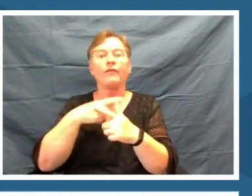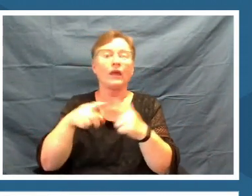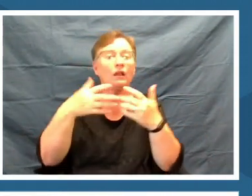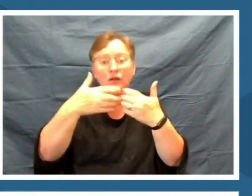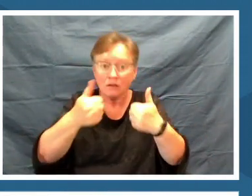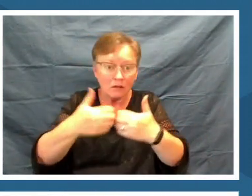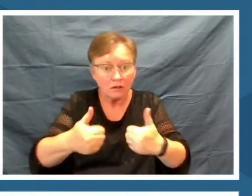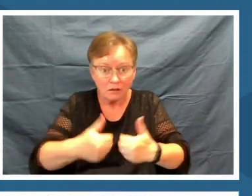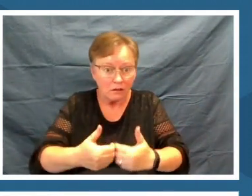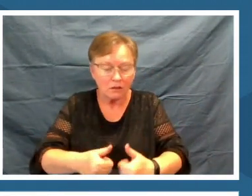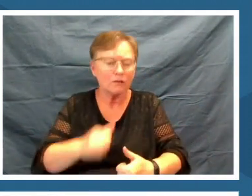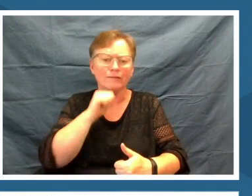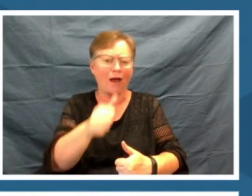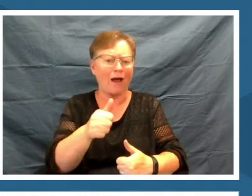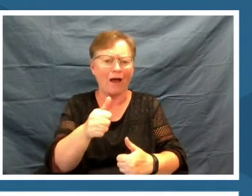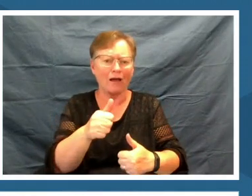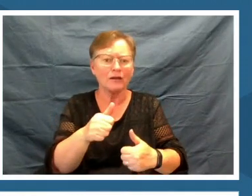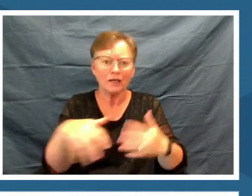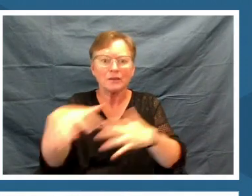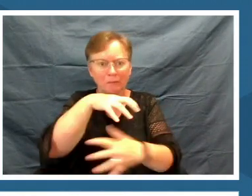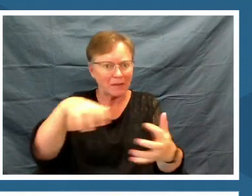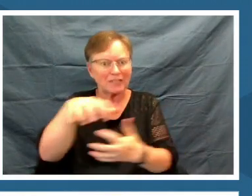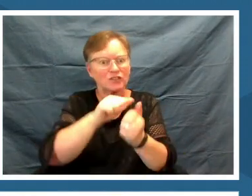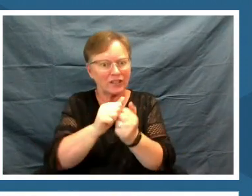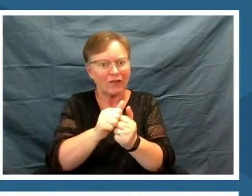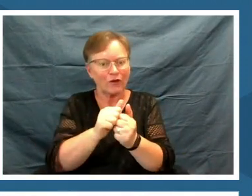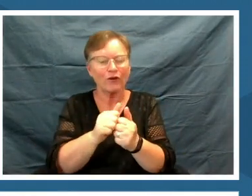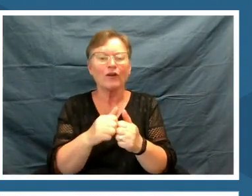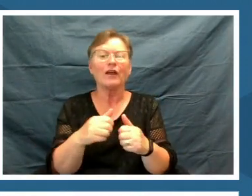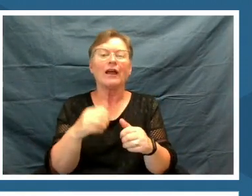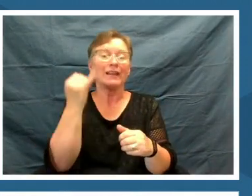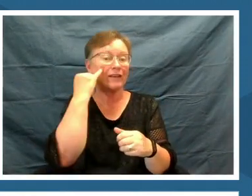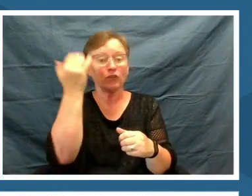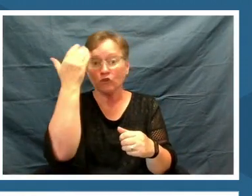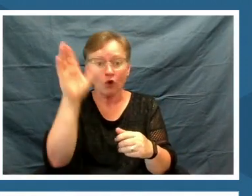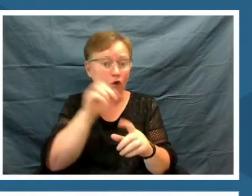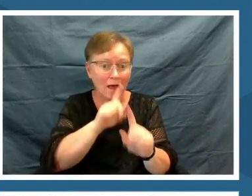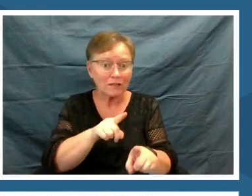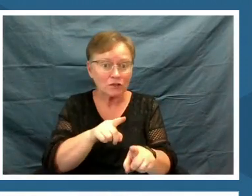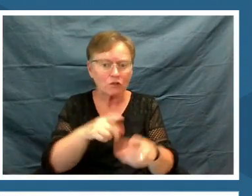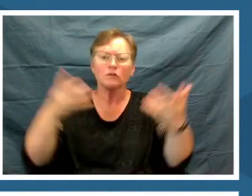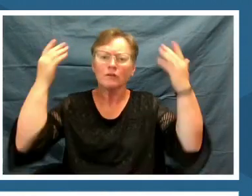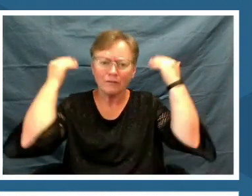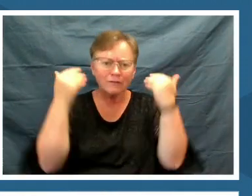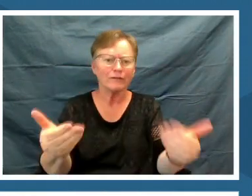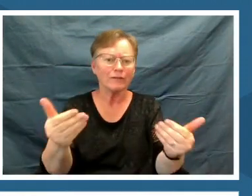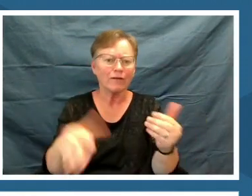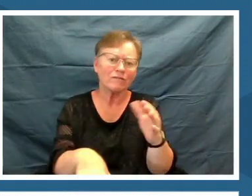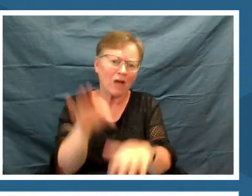and when you don't know what answer you find it and that's what's beautiful